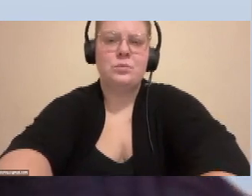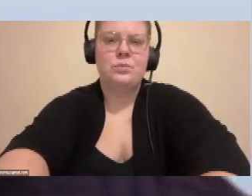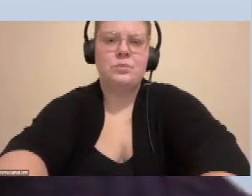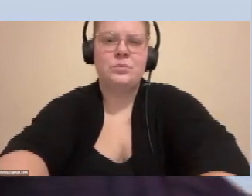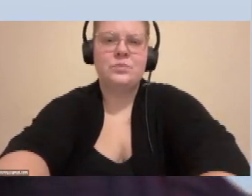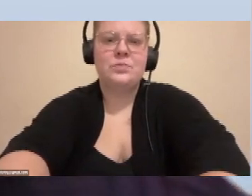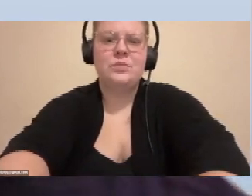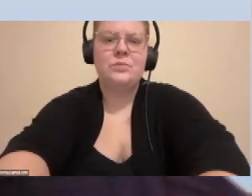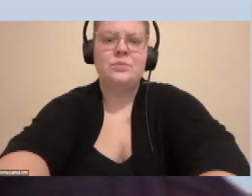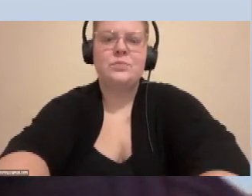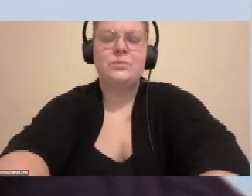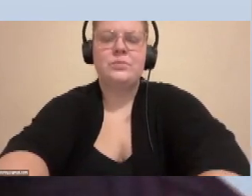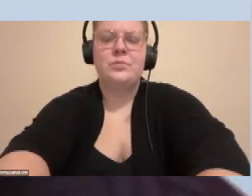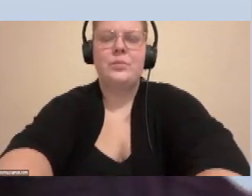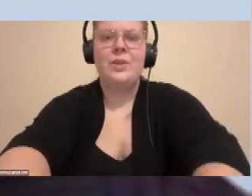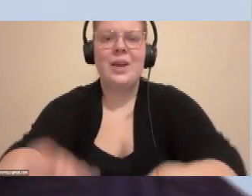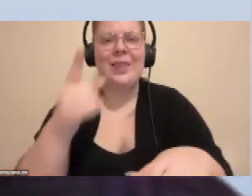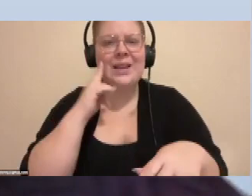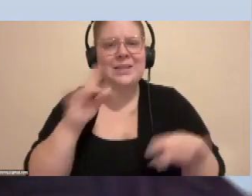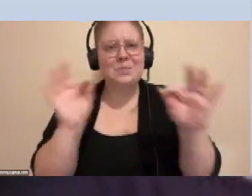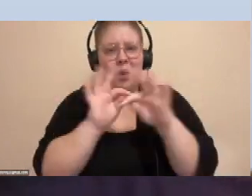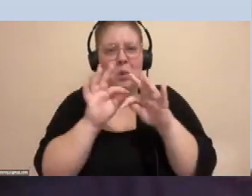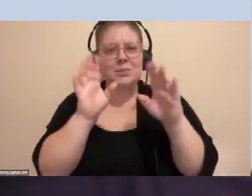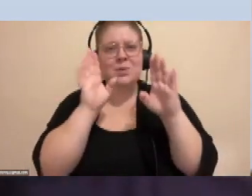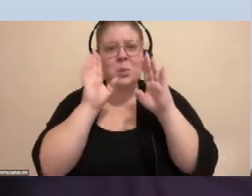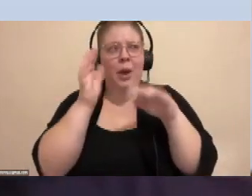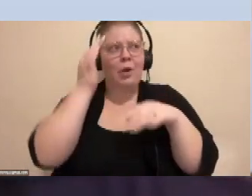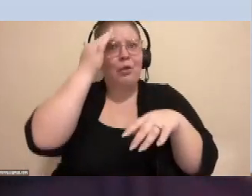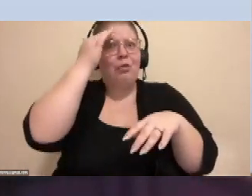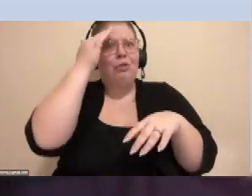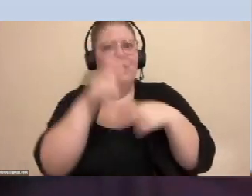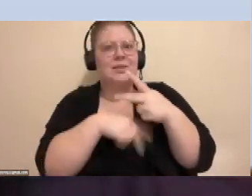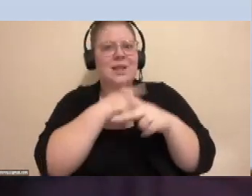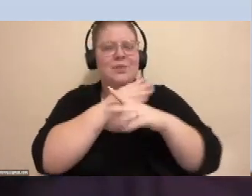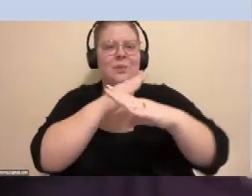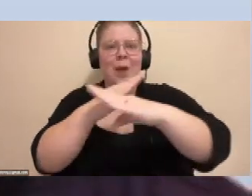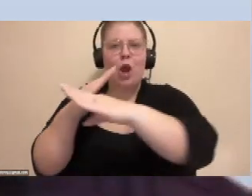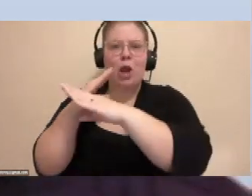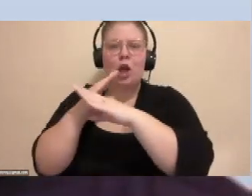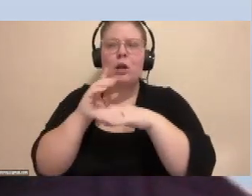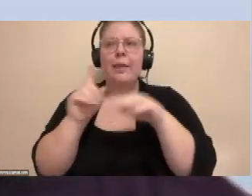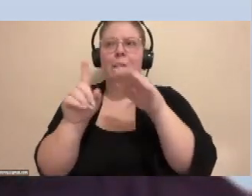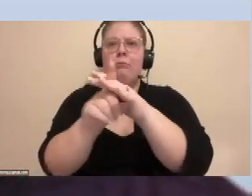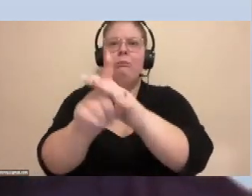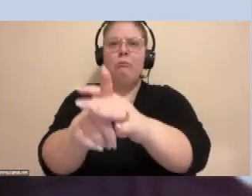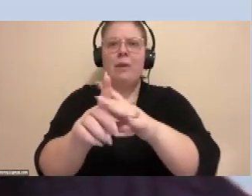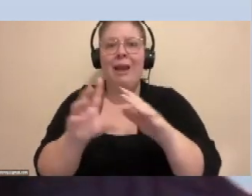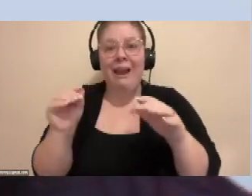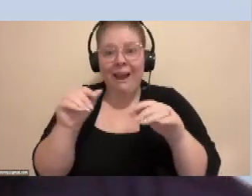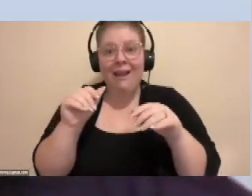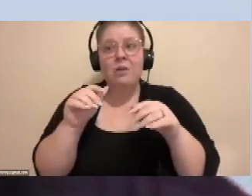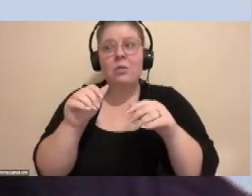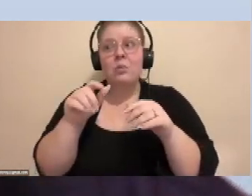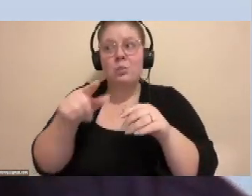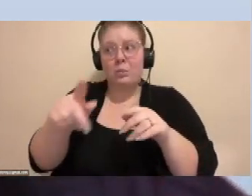compounded when people have different identities, when people have disabilities and are people of